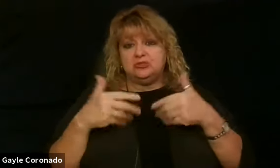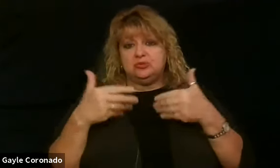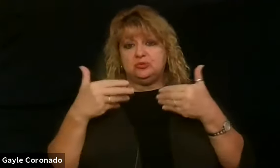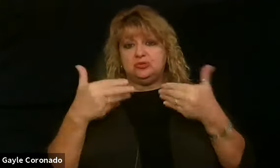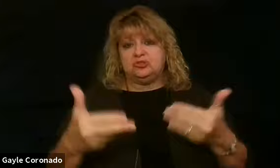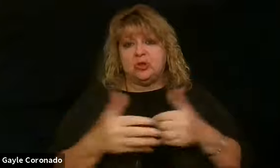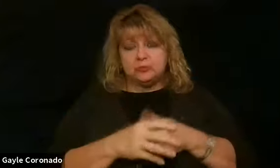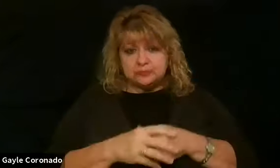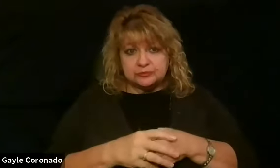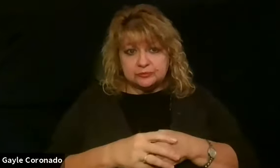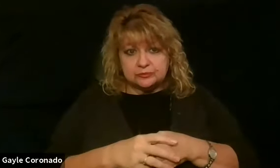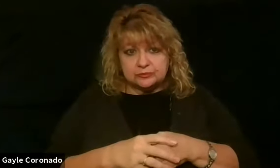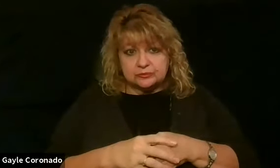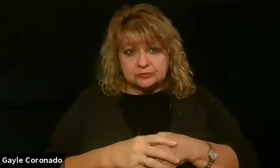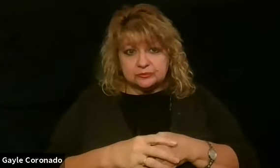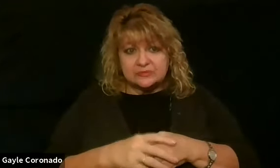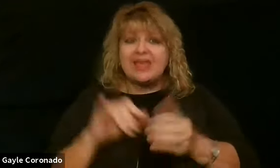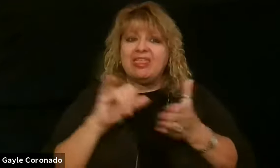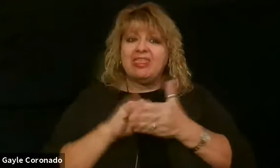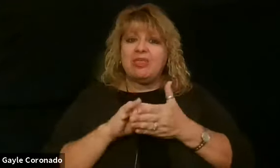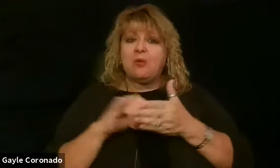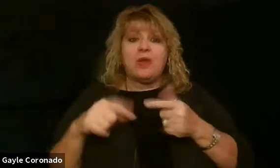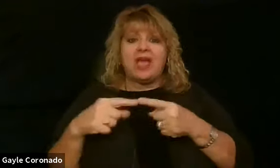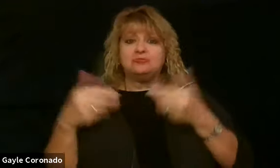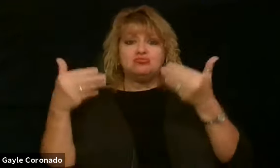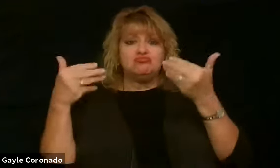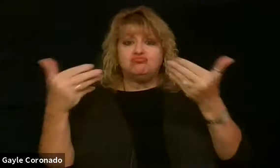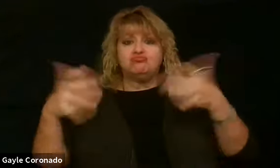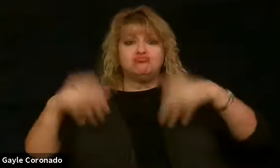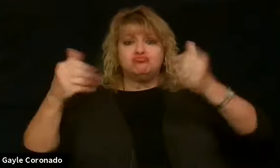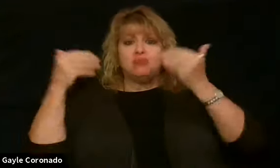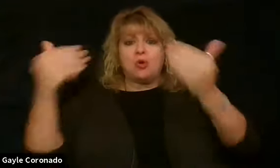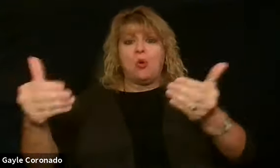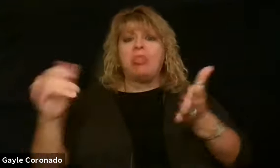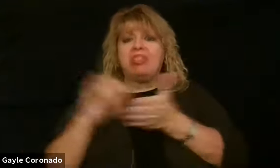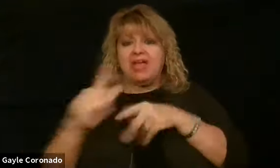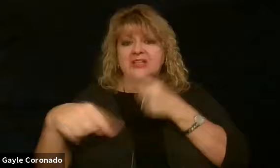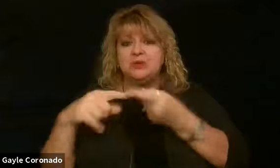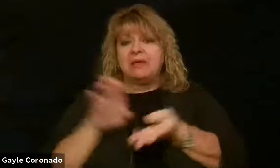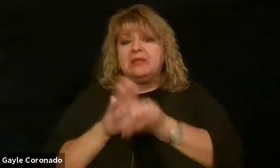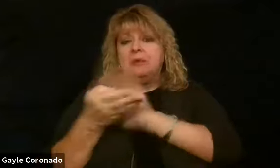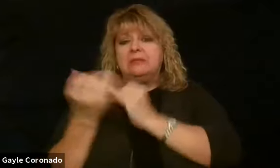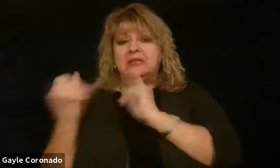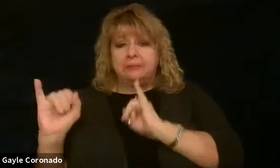That's when I become independent.